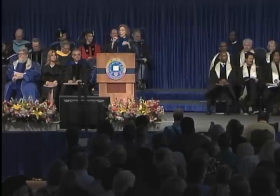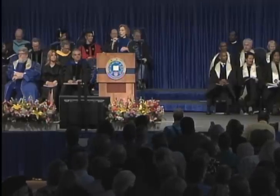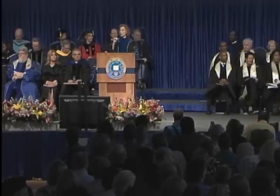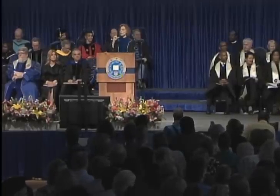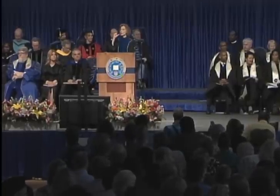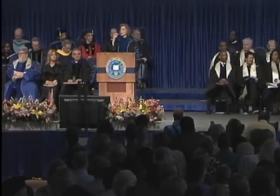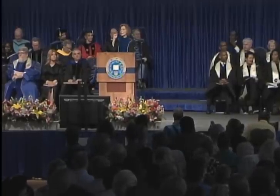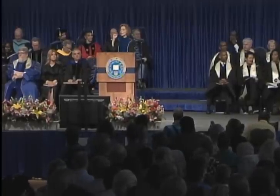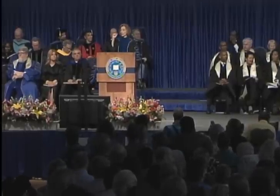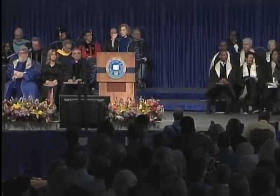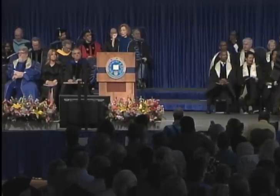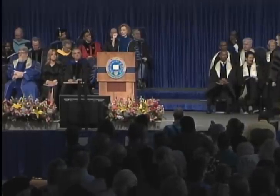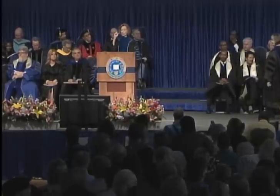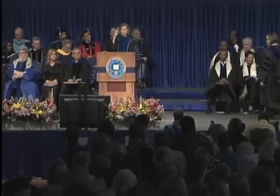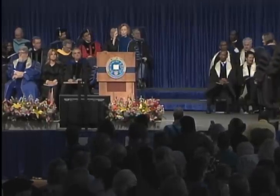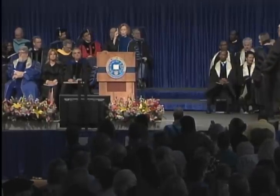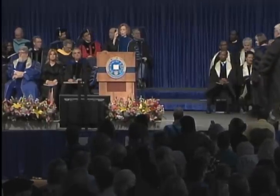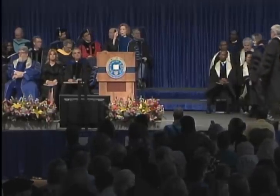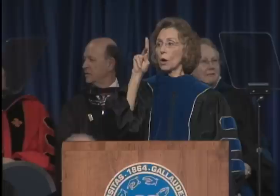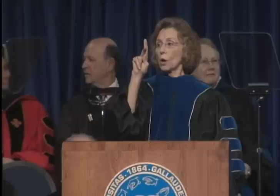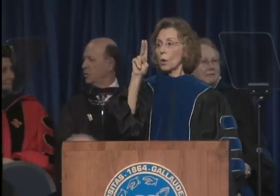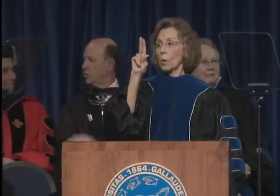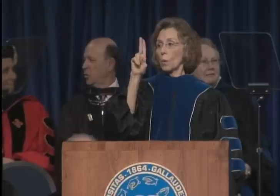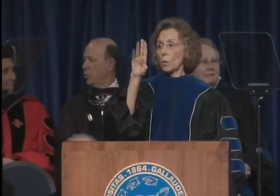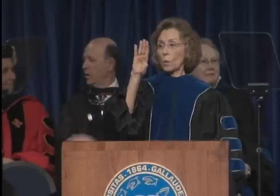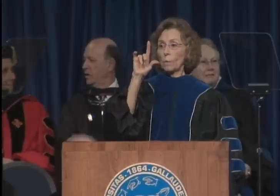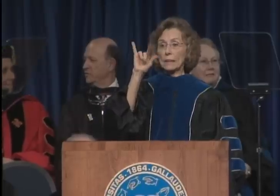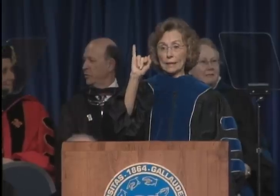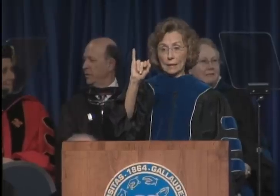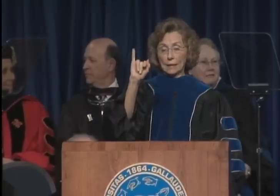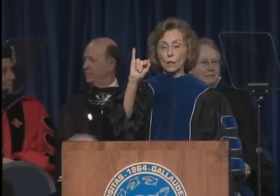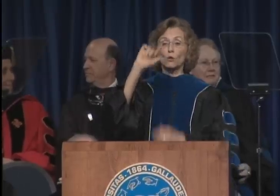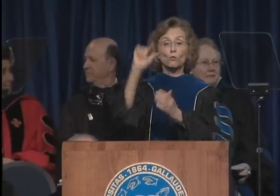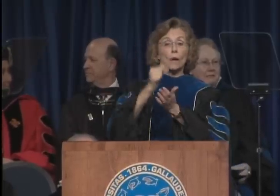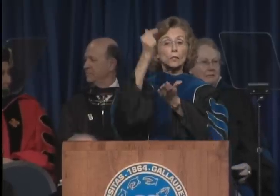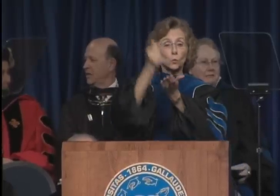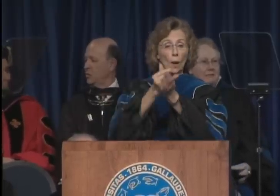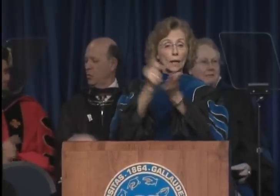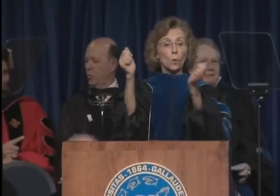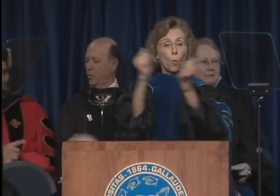Now I call upon Lina R. Kubli to come forward.